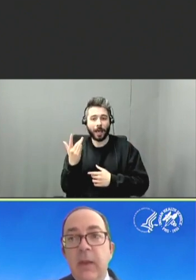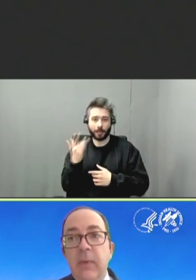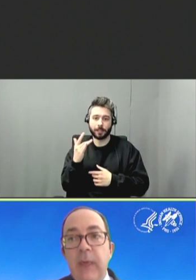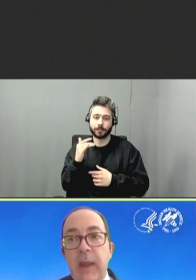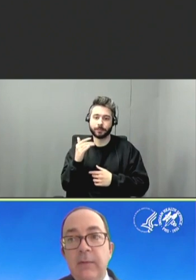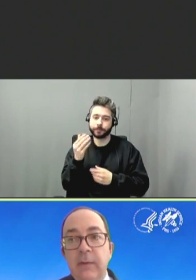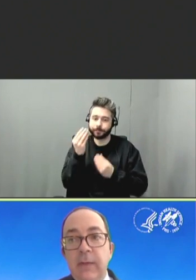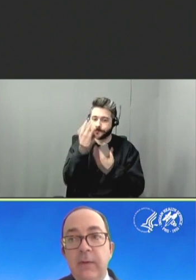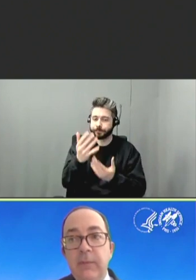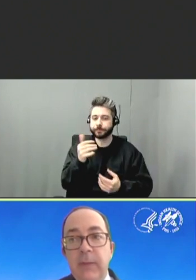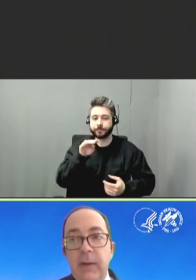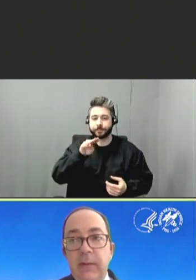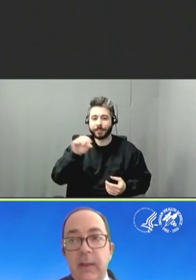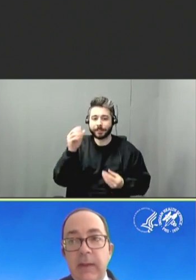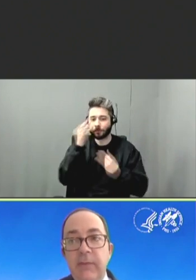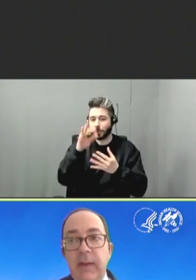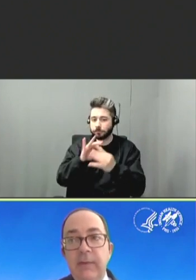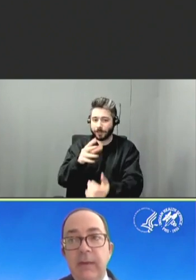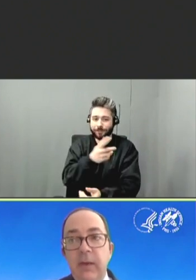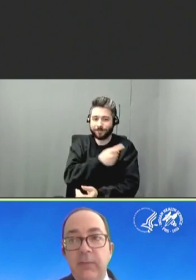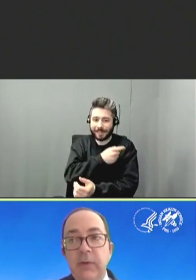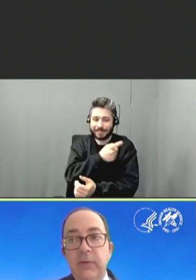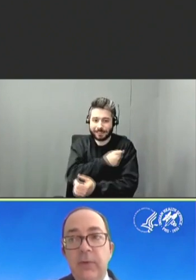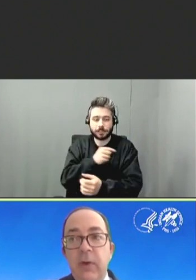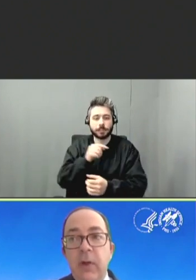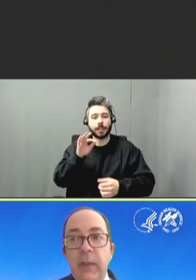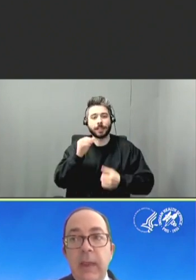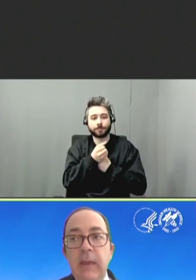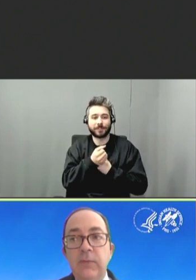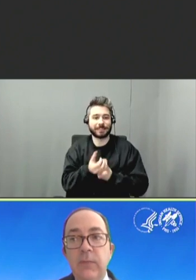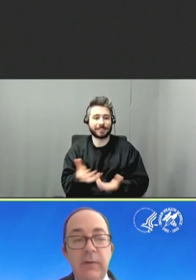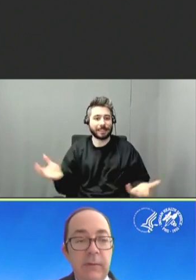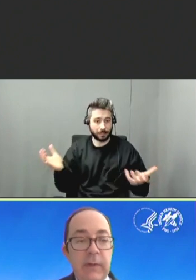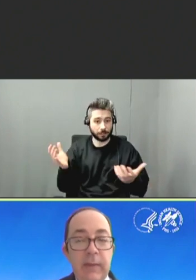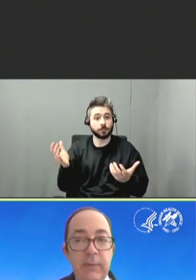While nationally there's been a decline in vaccine coverage for all age racial and ethnic